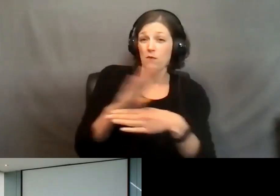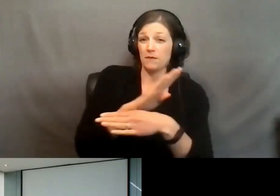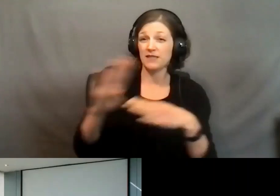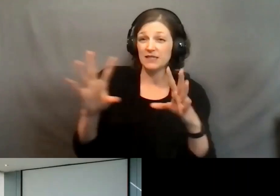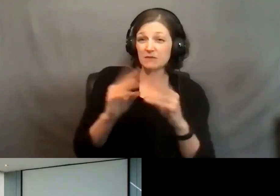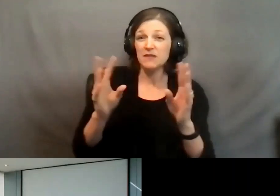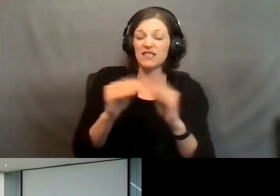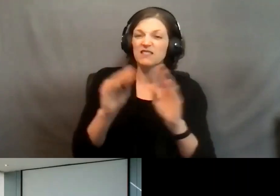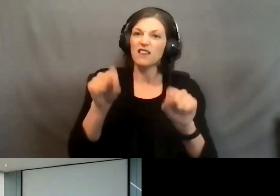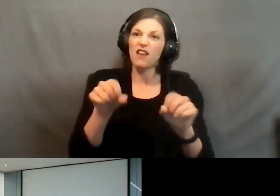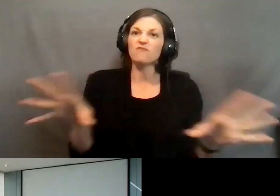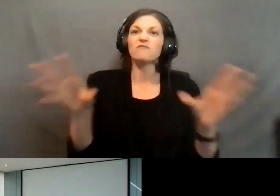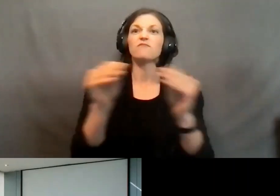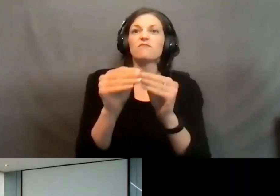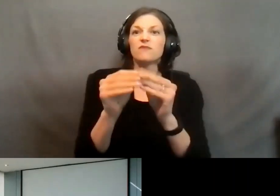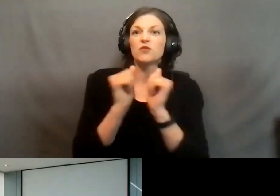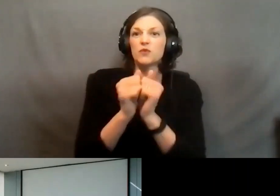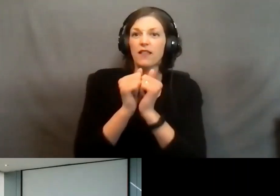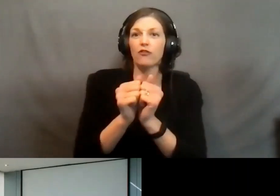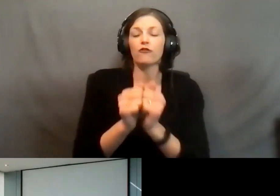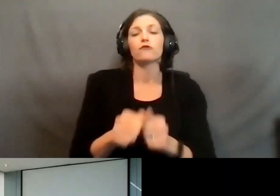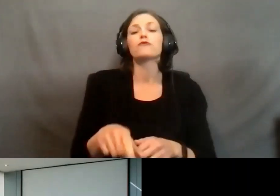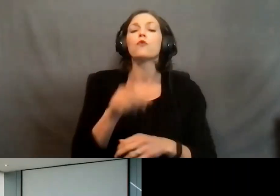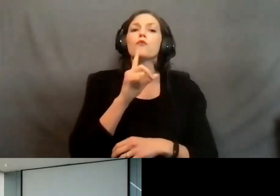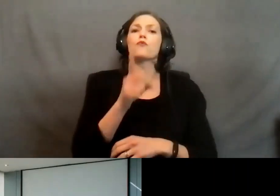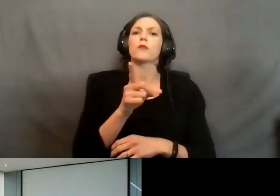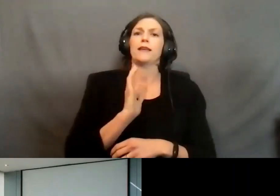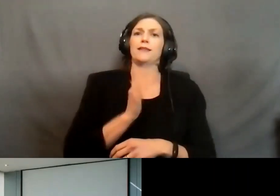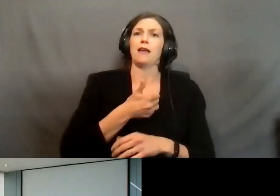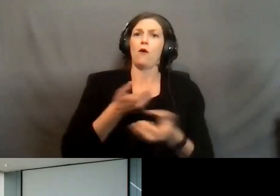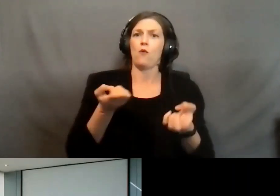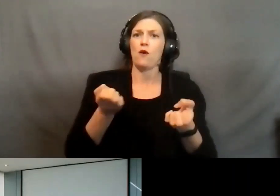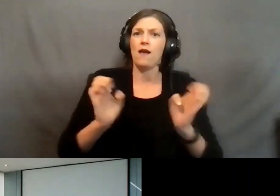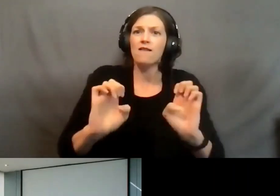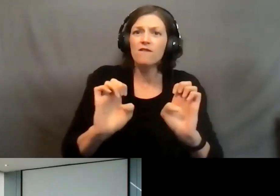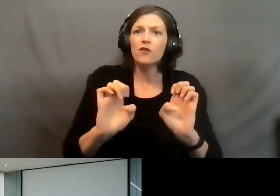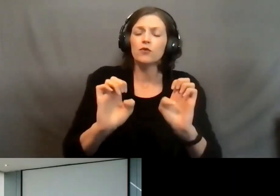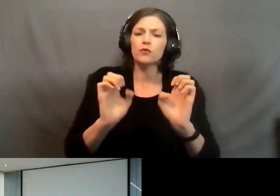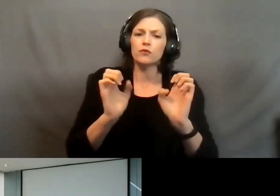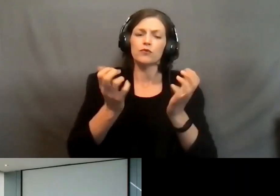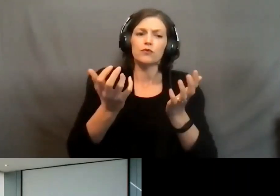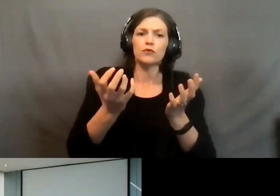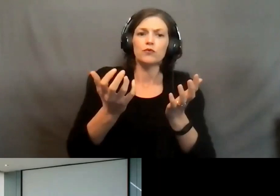very much an effort for , working 12:14:54 with the Scarritt platform which is